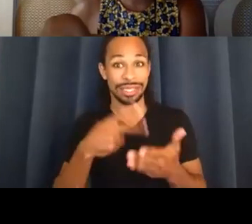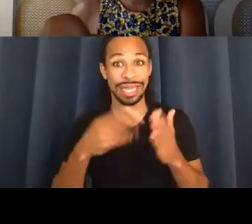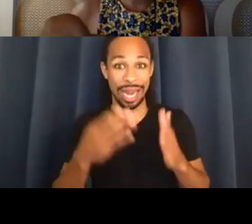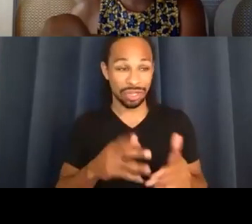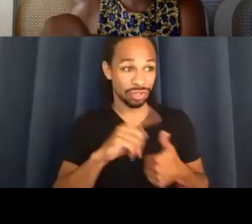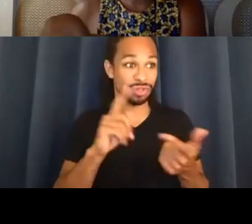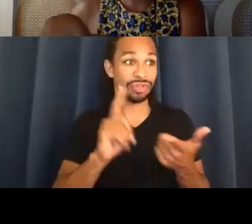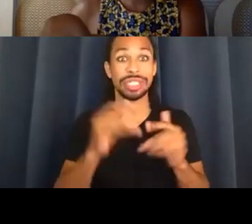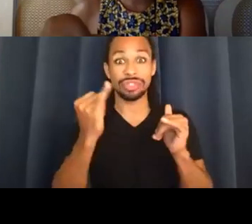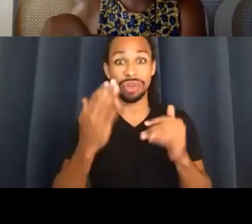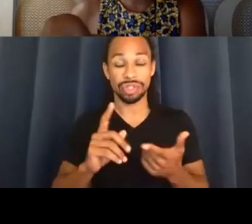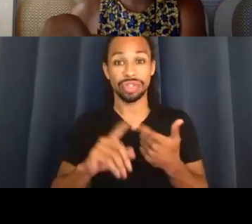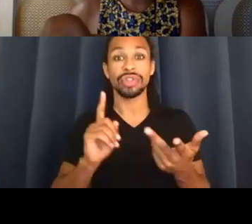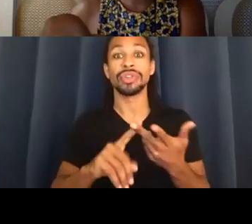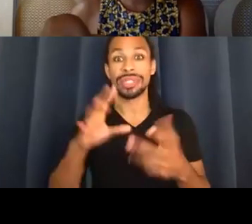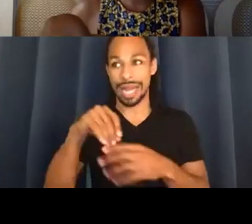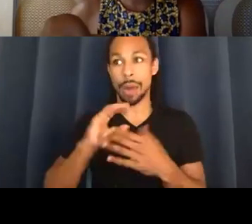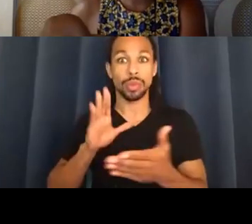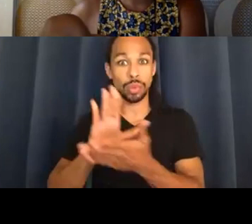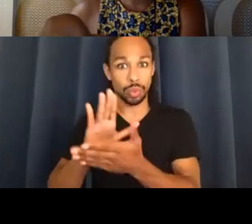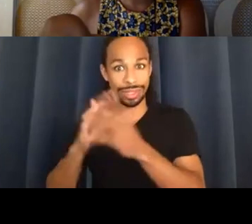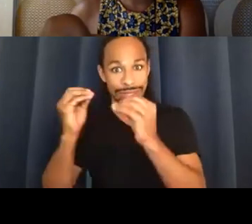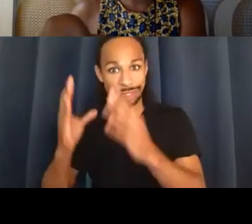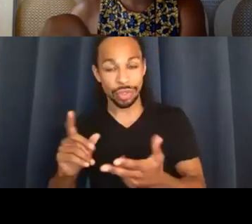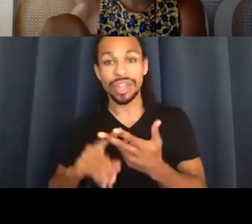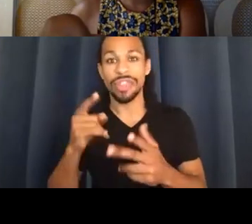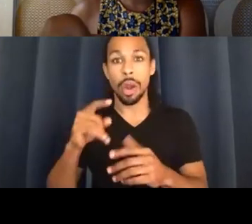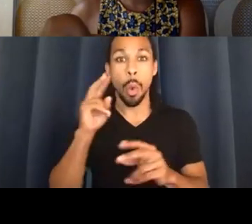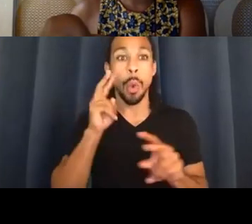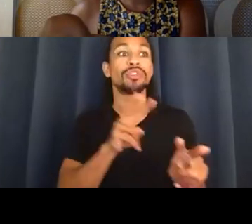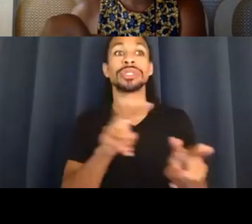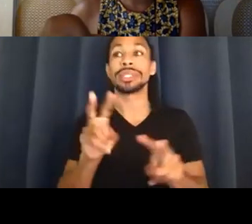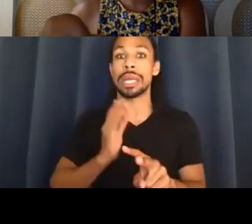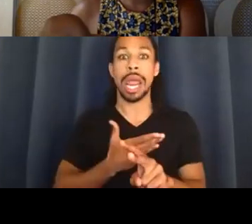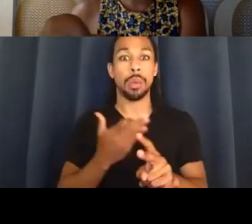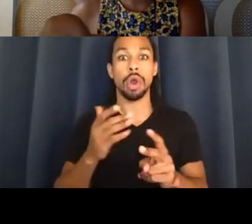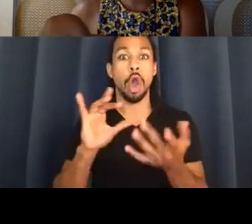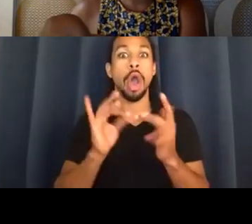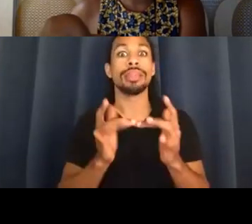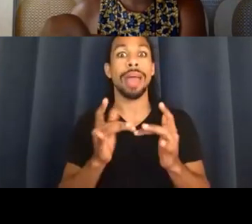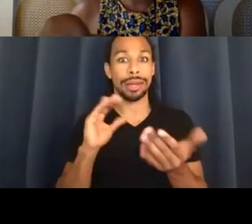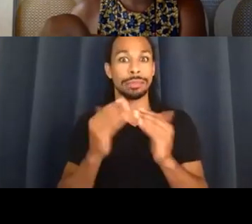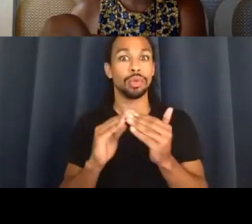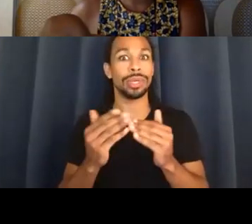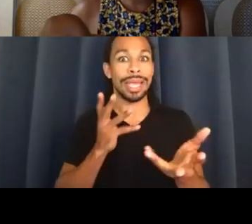school are overseeing our community engagement and online programming. They are taking those